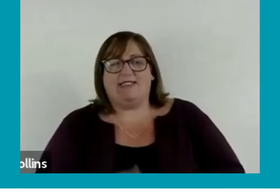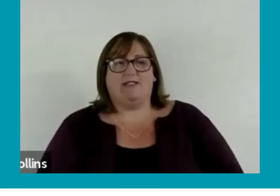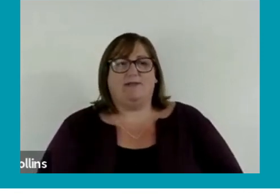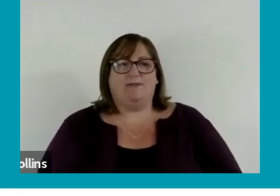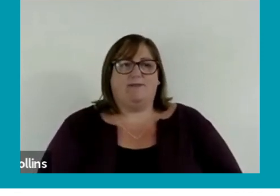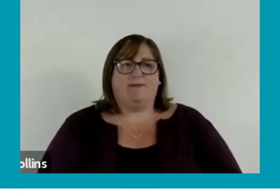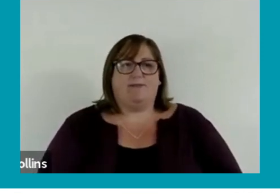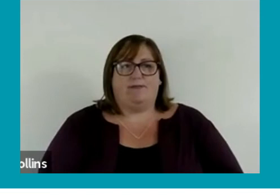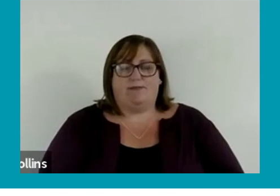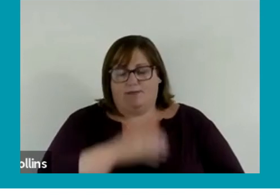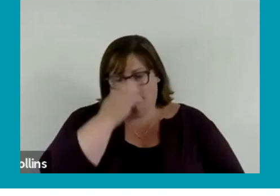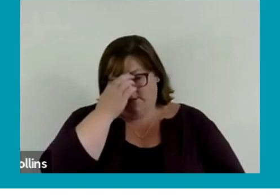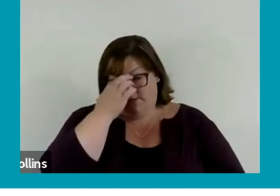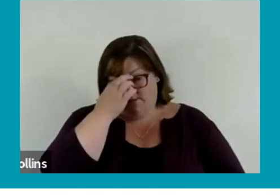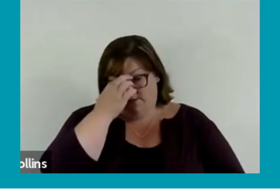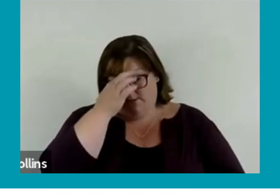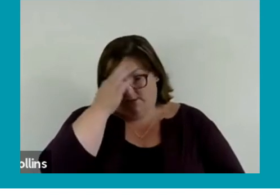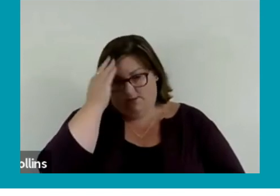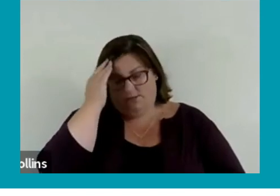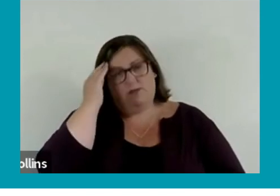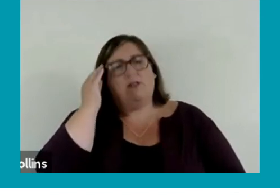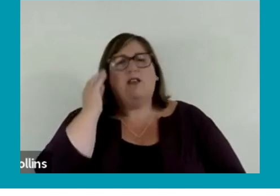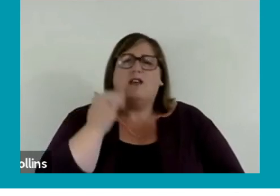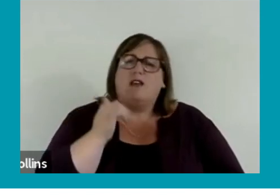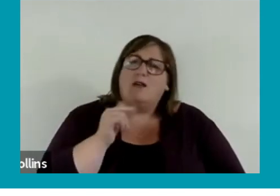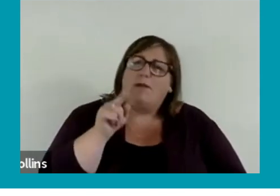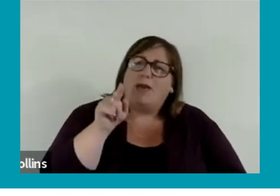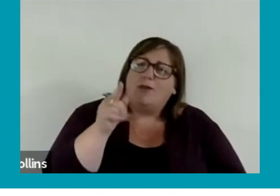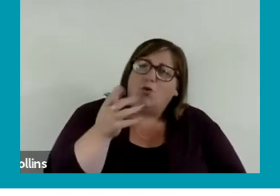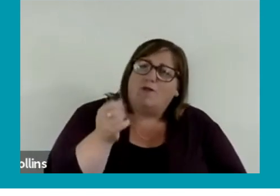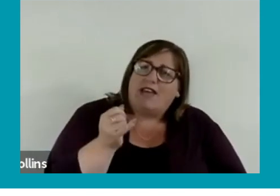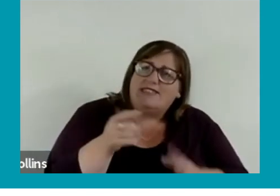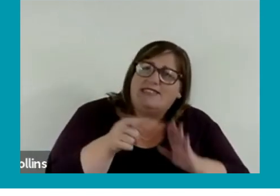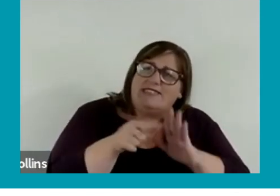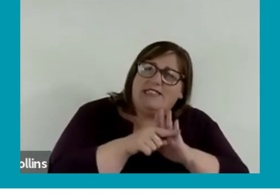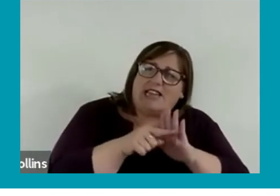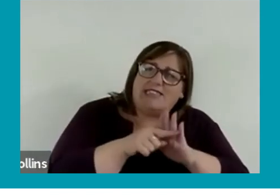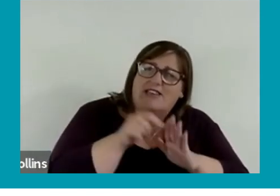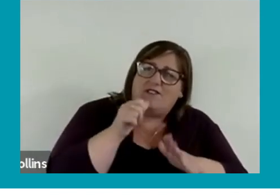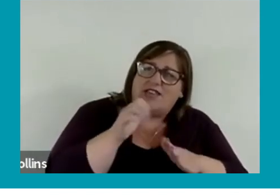you may have had some negative experiences in the past so um today what we're doing is we're